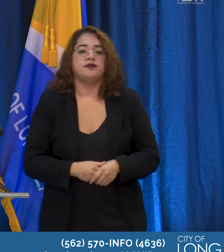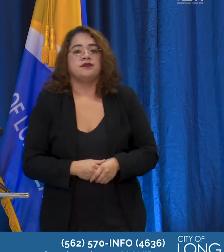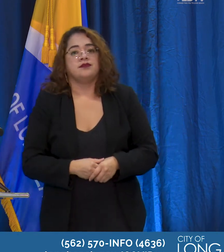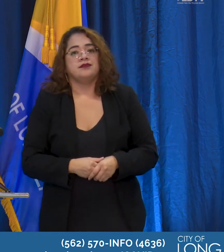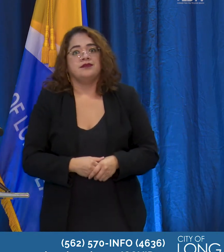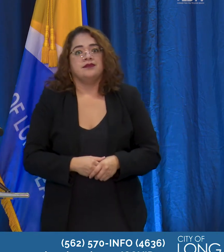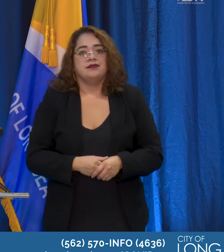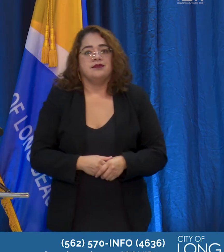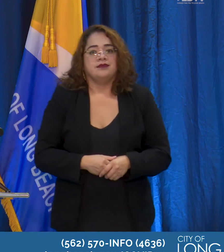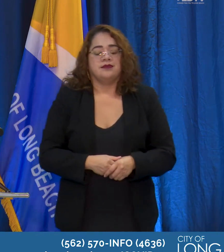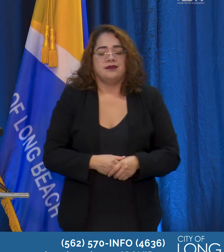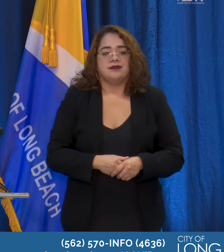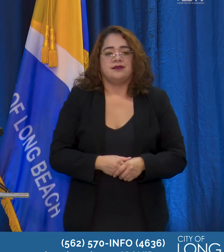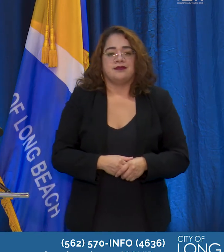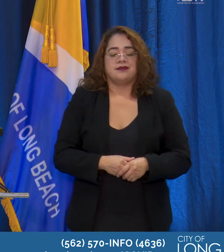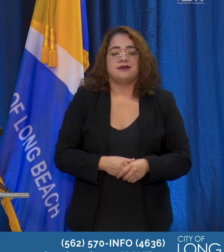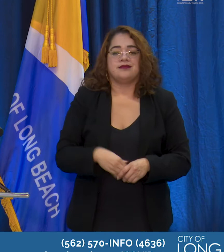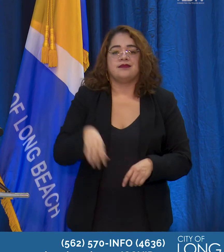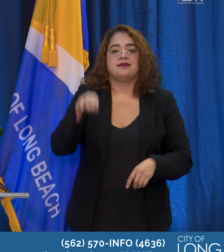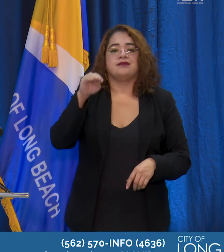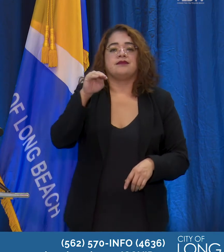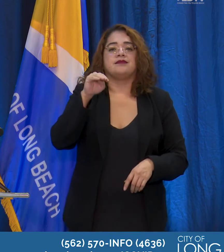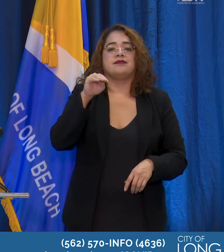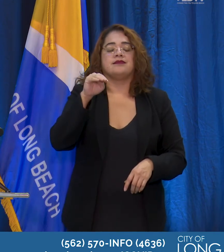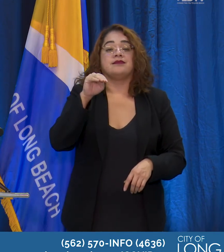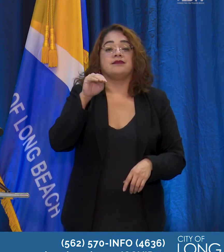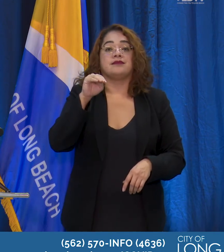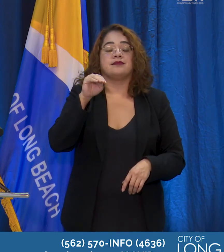and take questions from the media. First question comes from Sebastian at